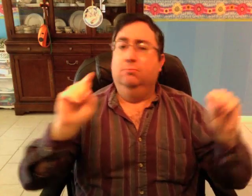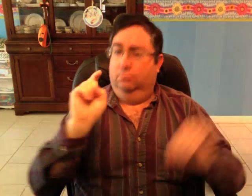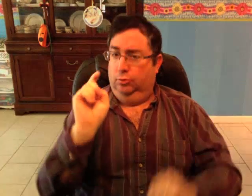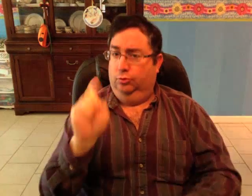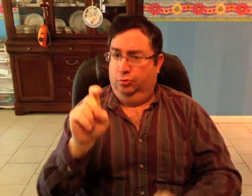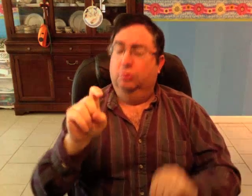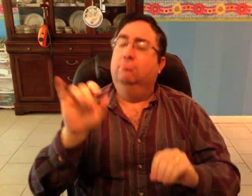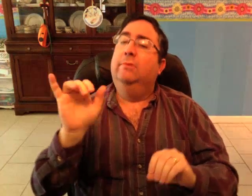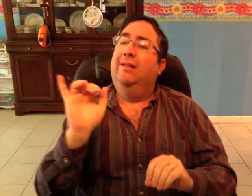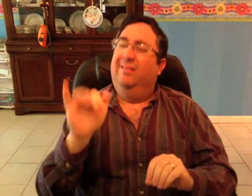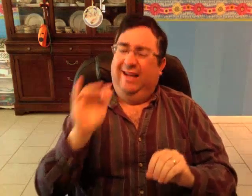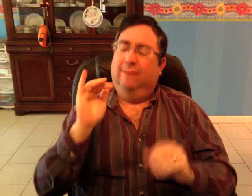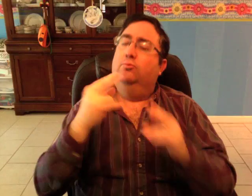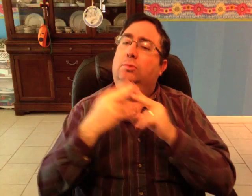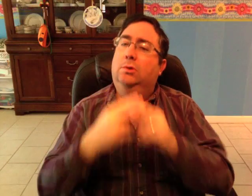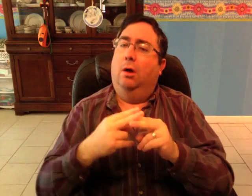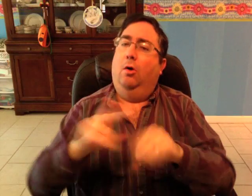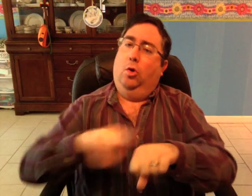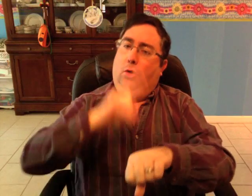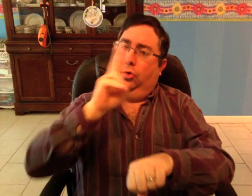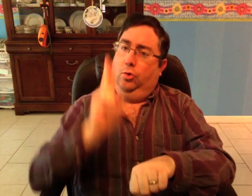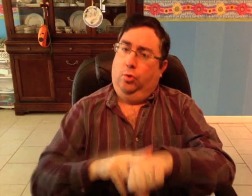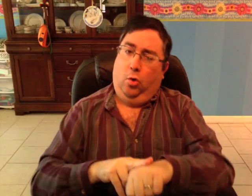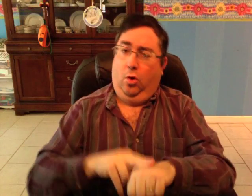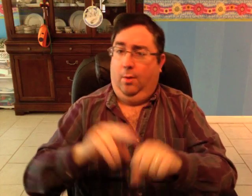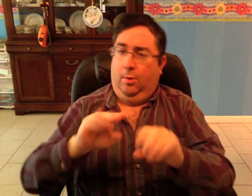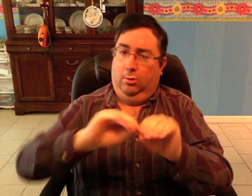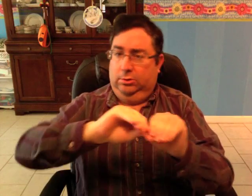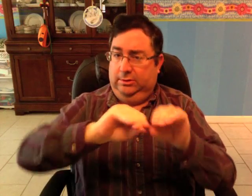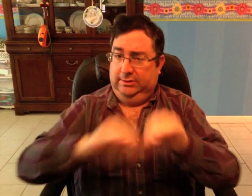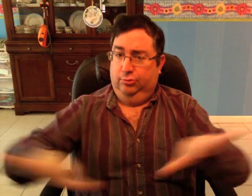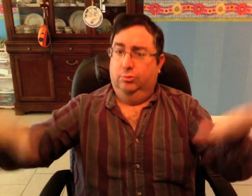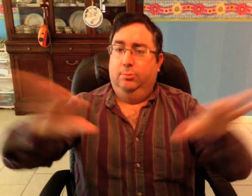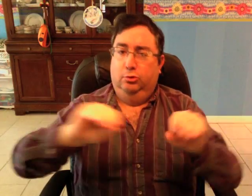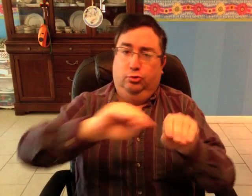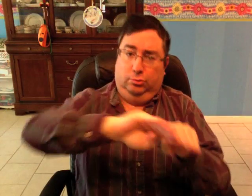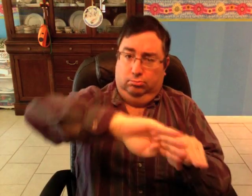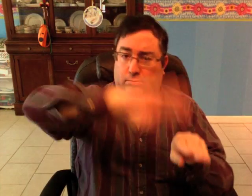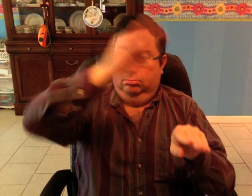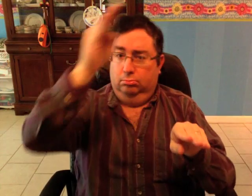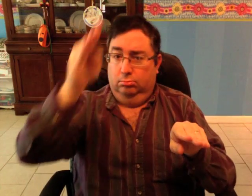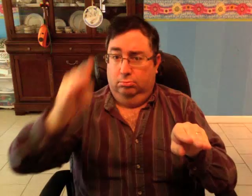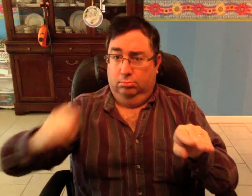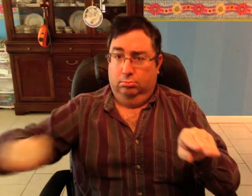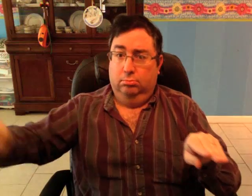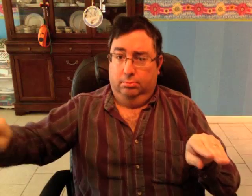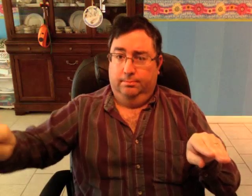That's what's called a "Normal Distribution".